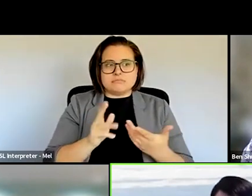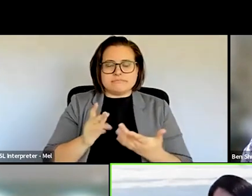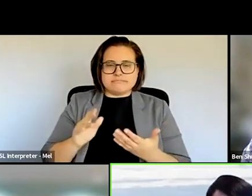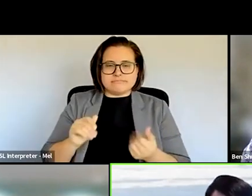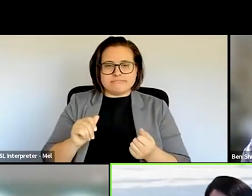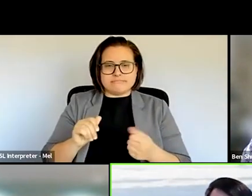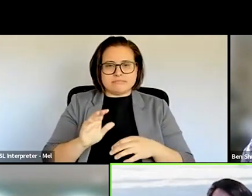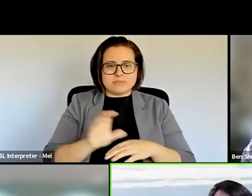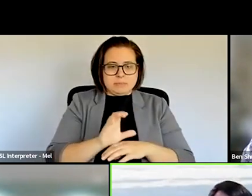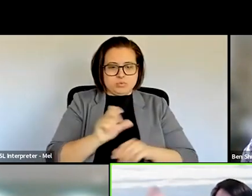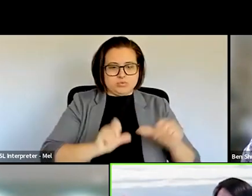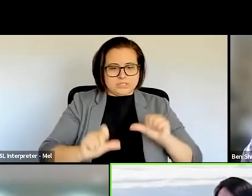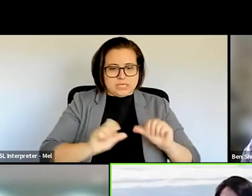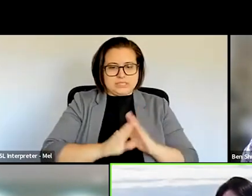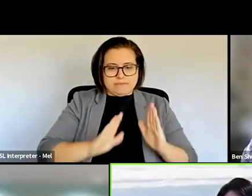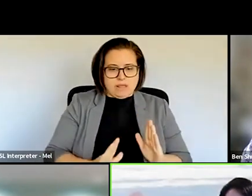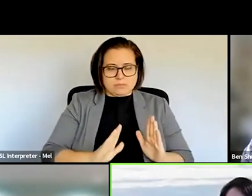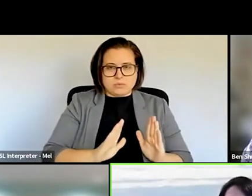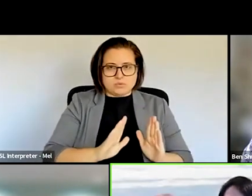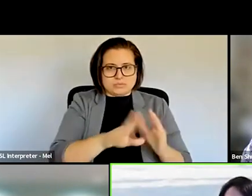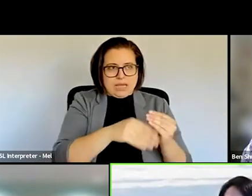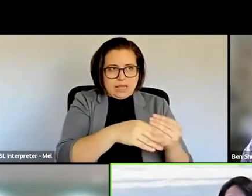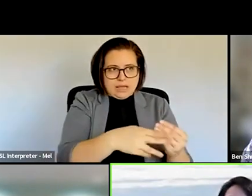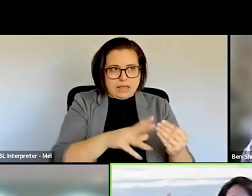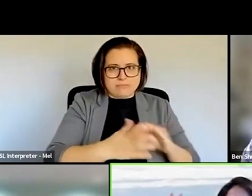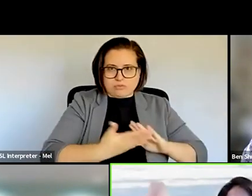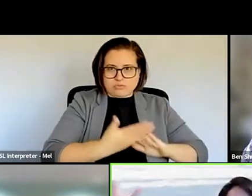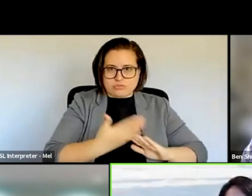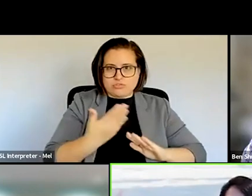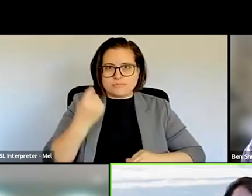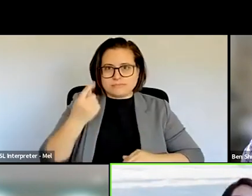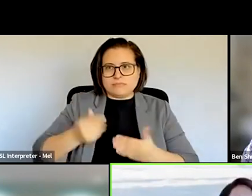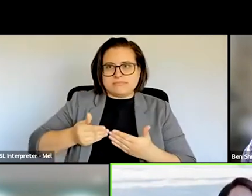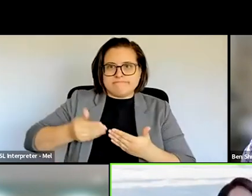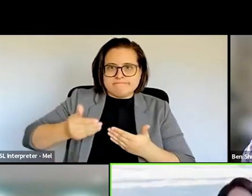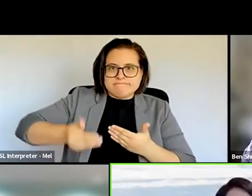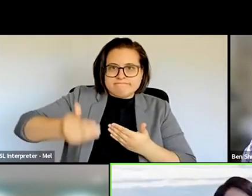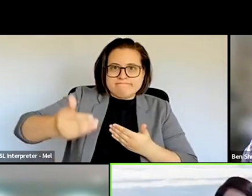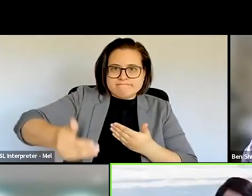developers and the next round we're going to get more and more non-technical people to be able to